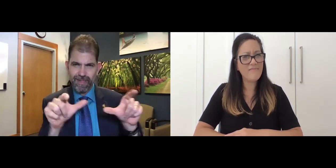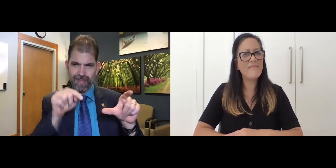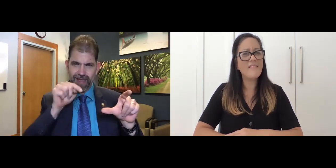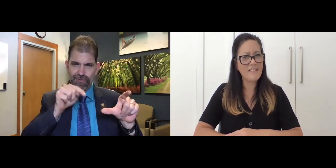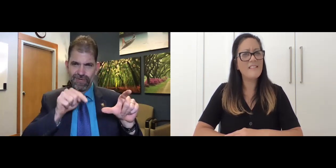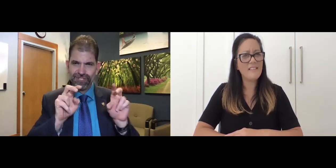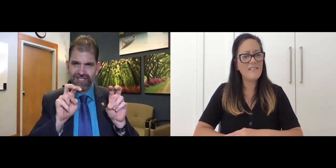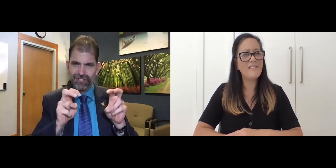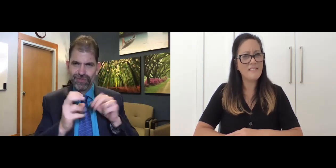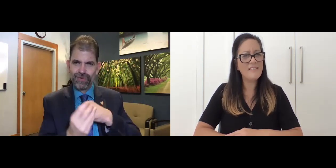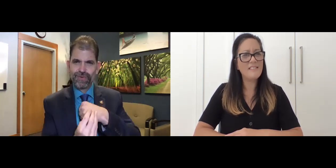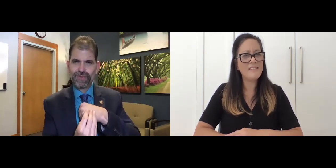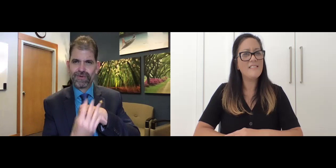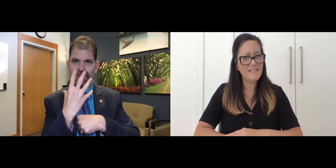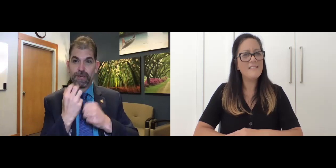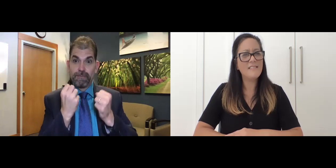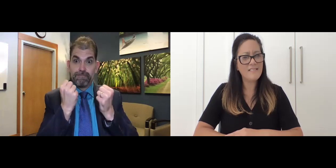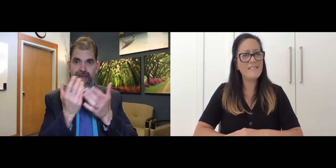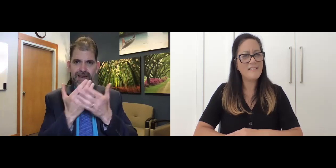So it's really tricky. Language and culture are